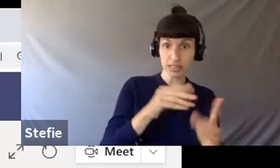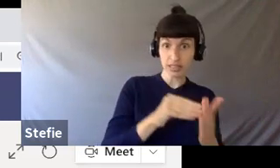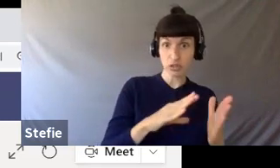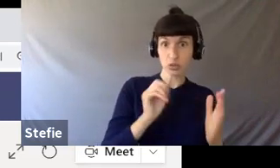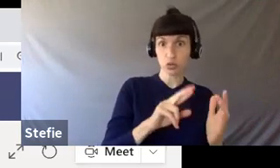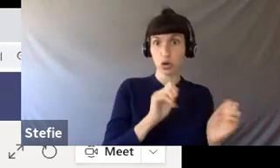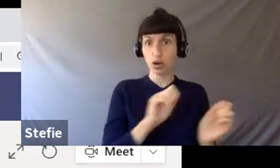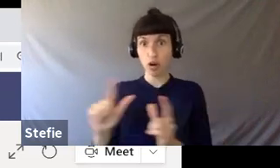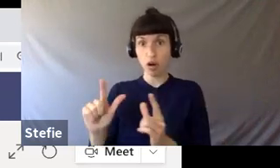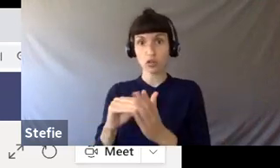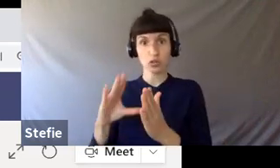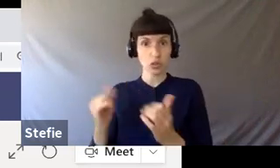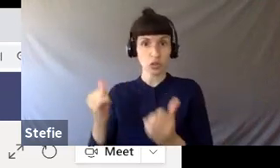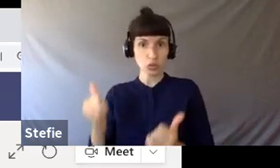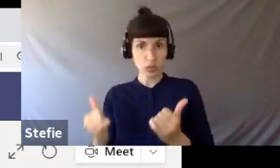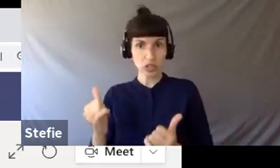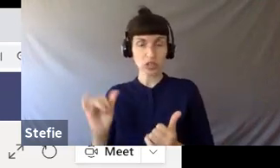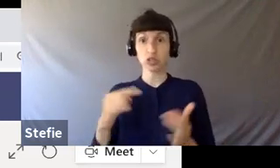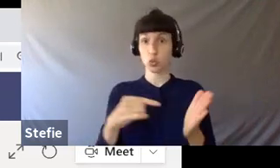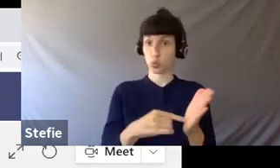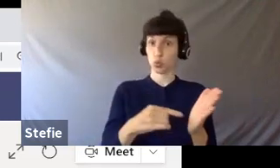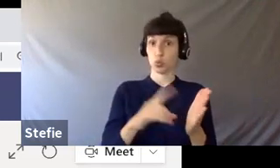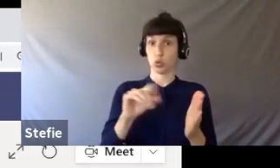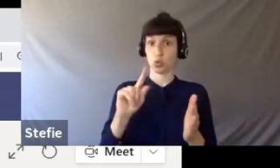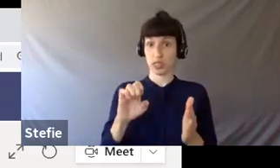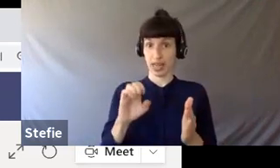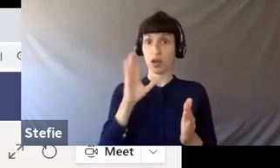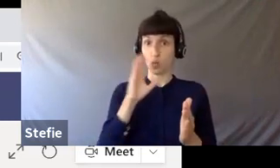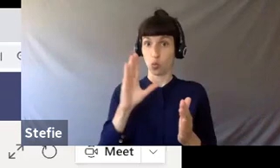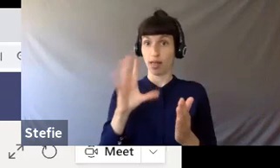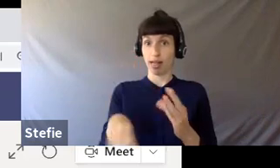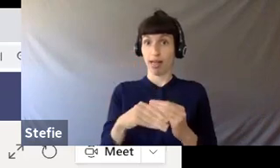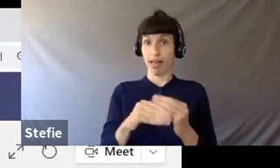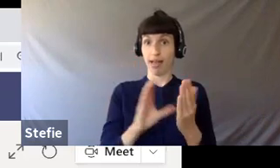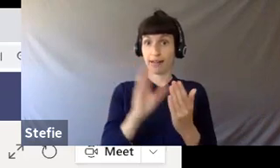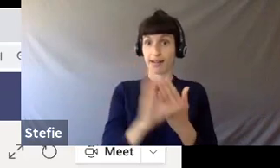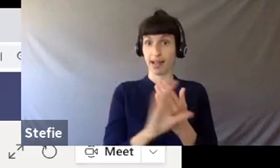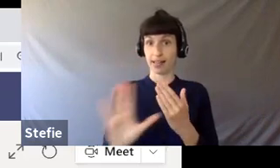or find something that is existing. We have features here that I can set up including rubrics;